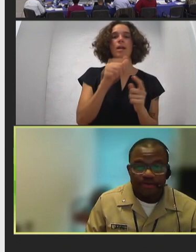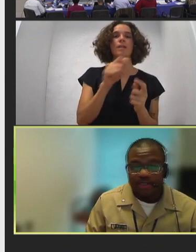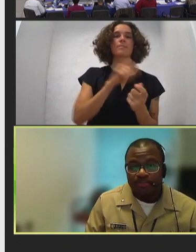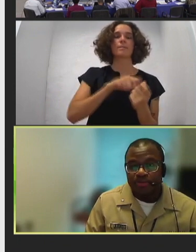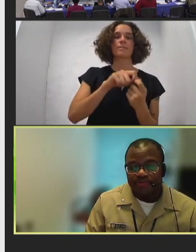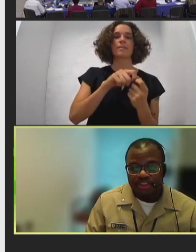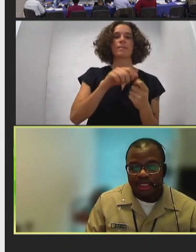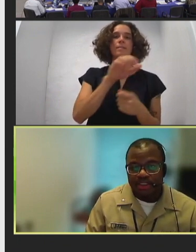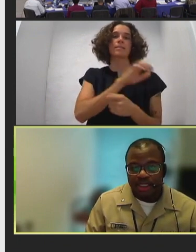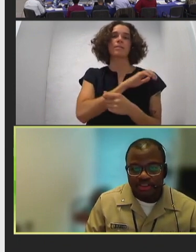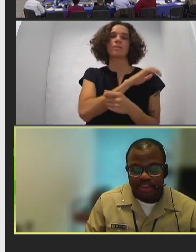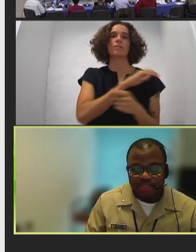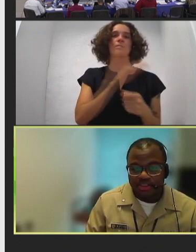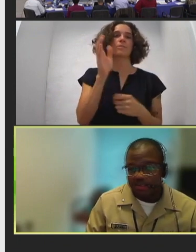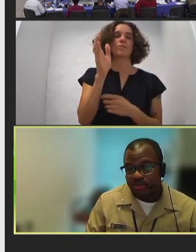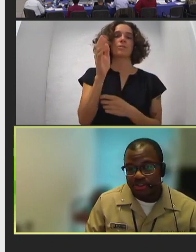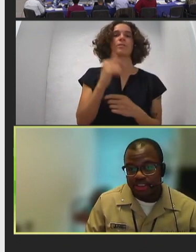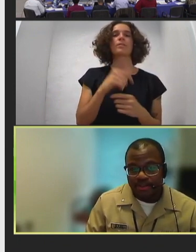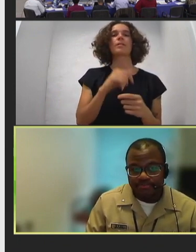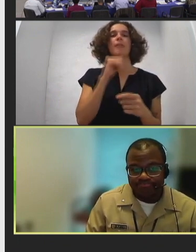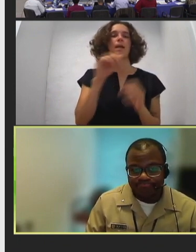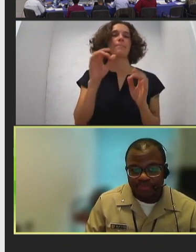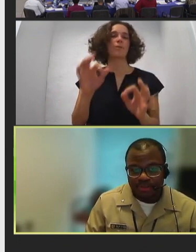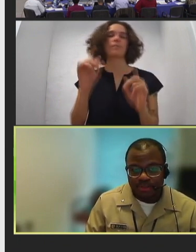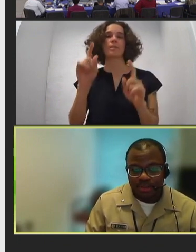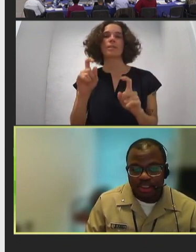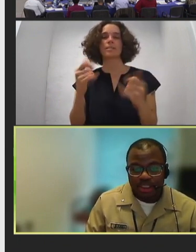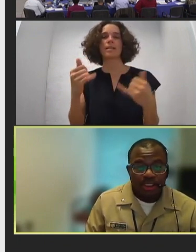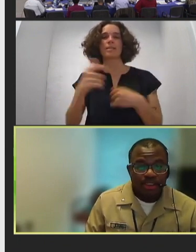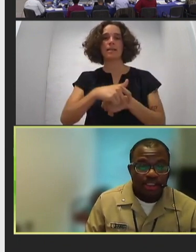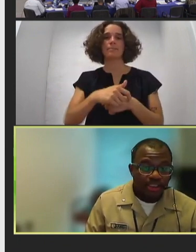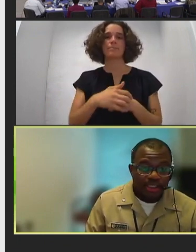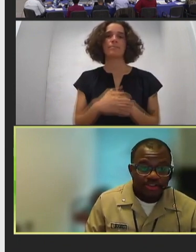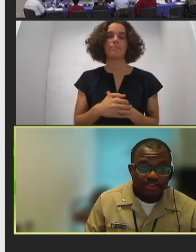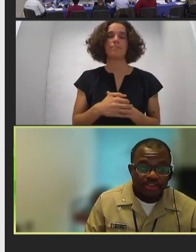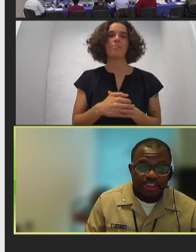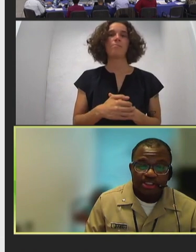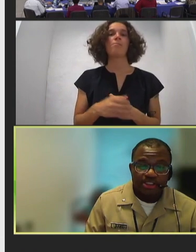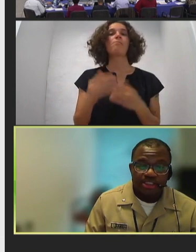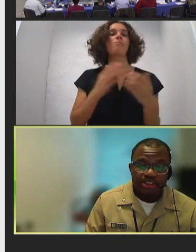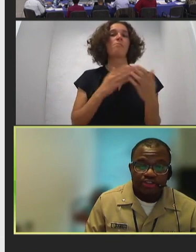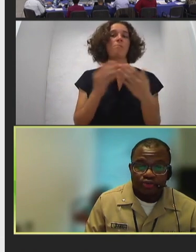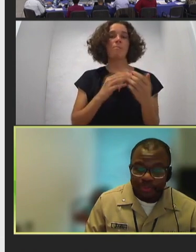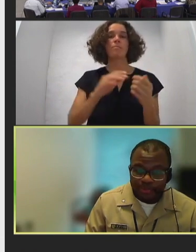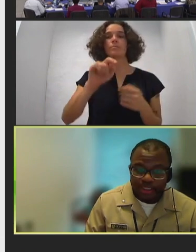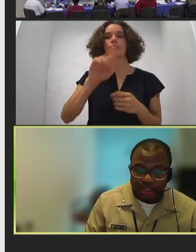very imperfect diagnostic tests at the current time. Nonetheless, TB disease is extremely common